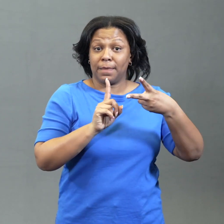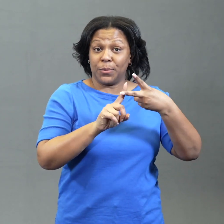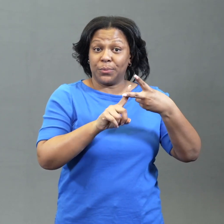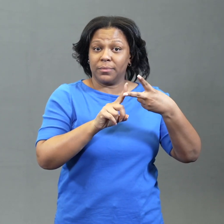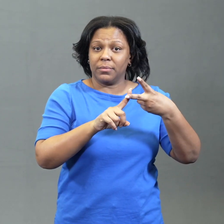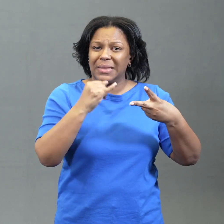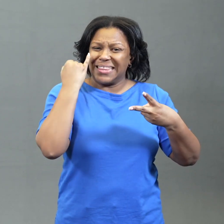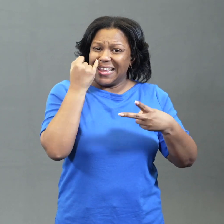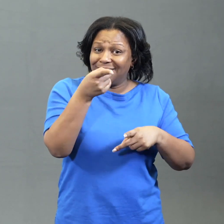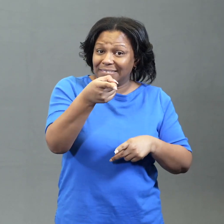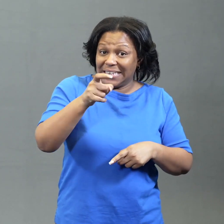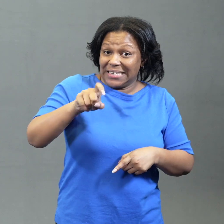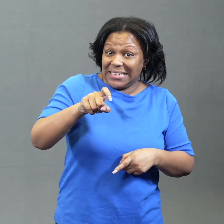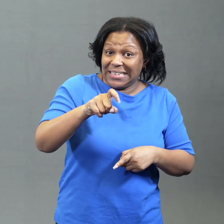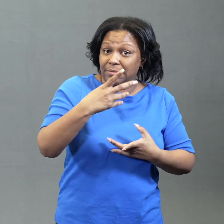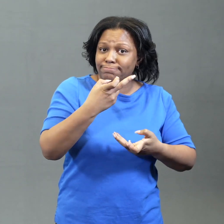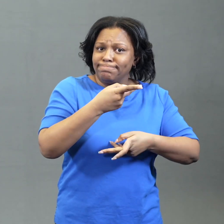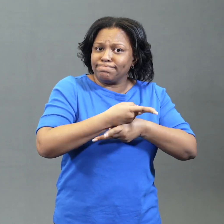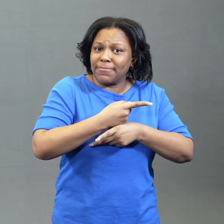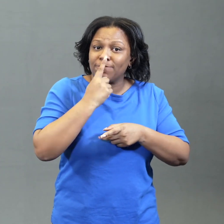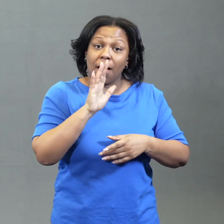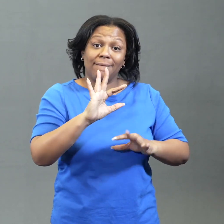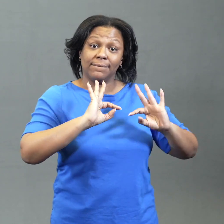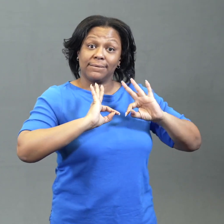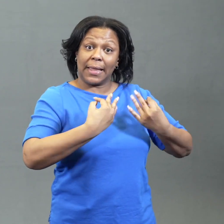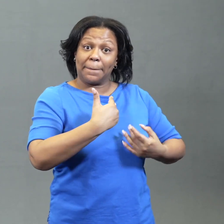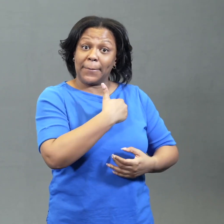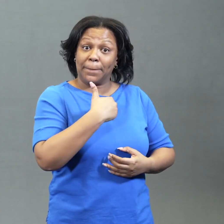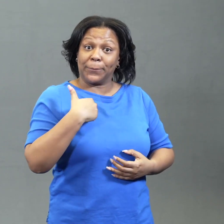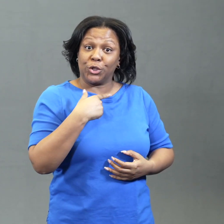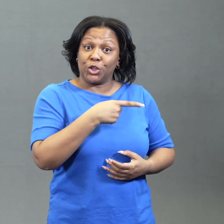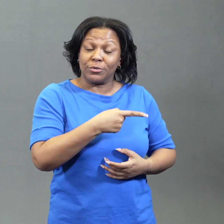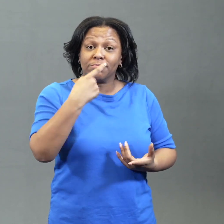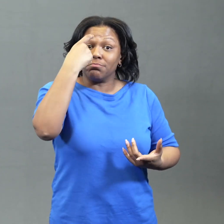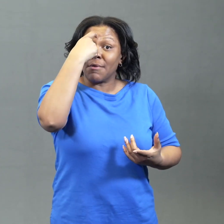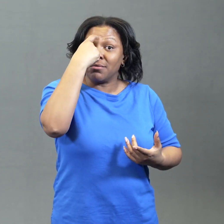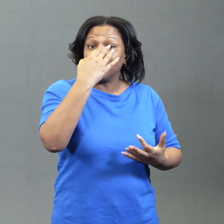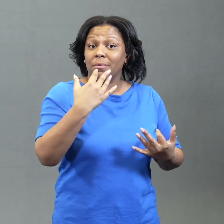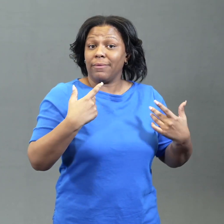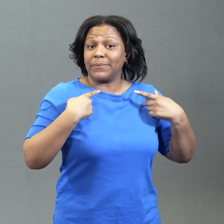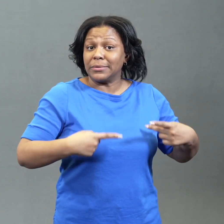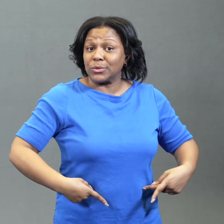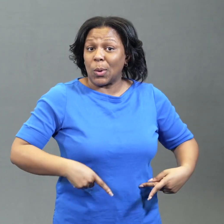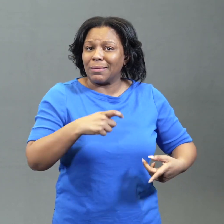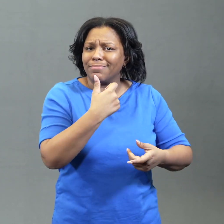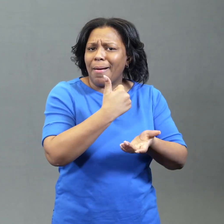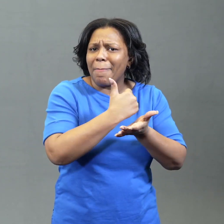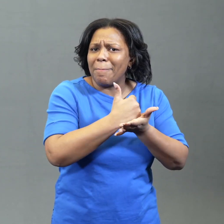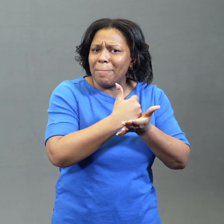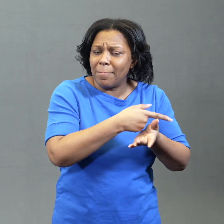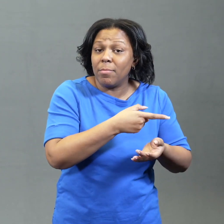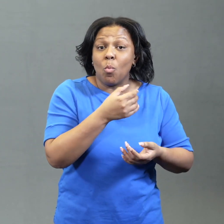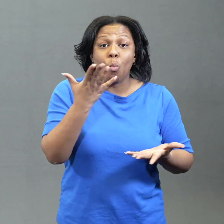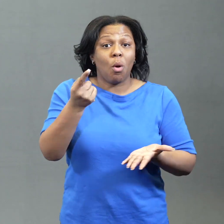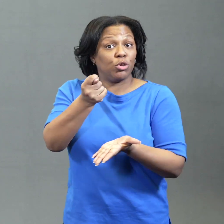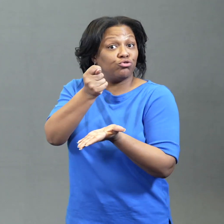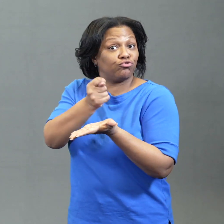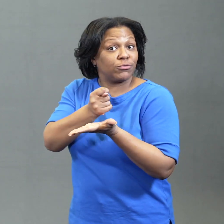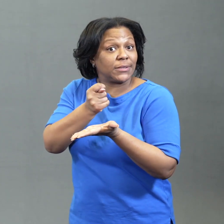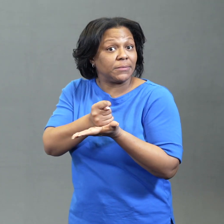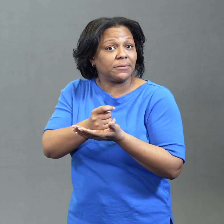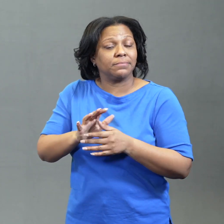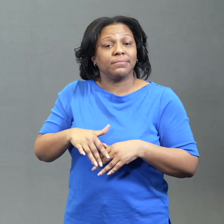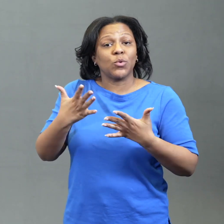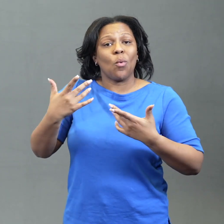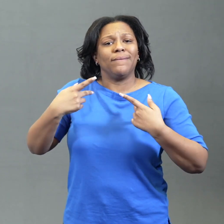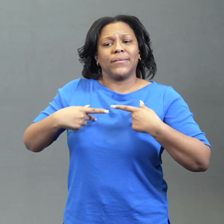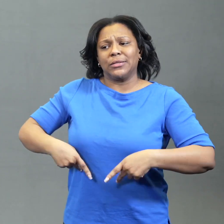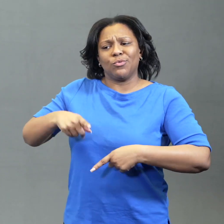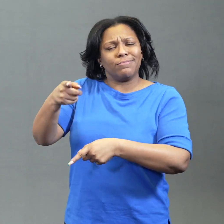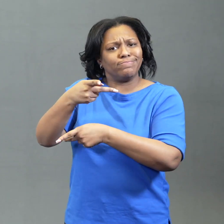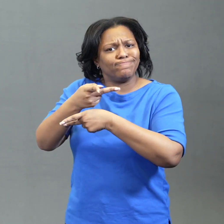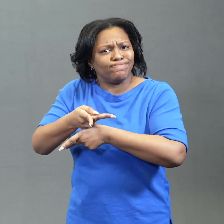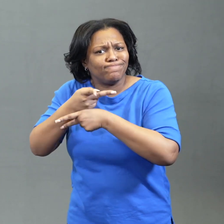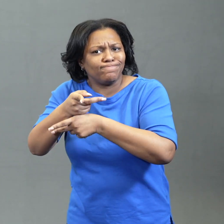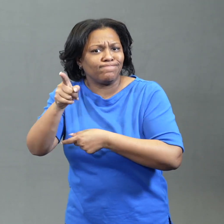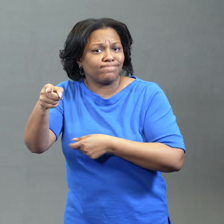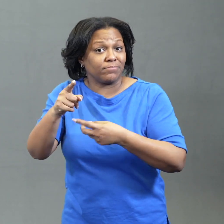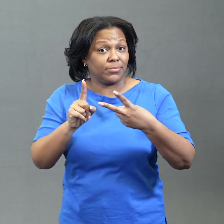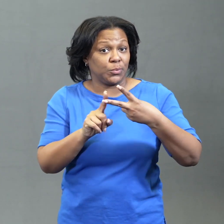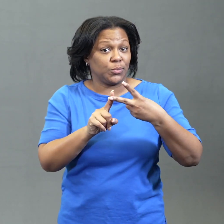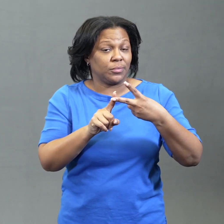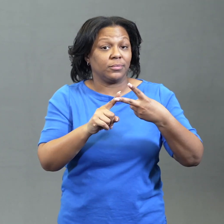2. If you need to care for a family member’s mental or physical illness, treatment or preventive care.